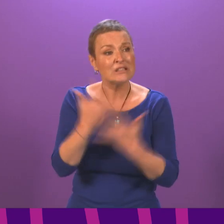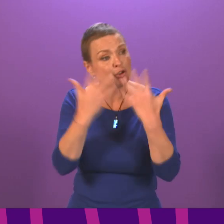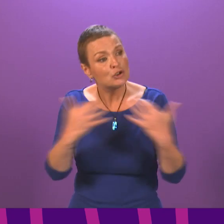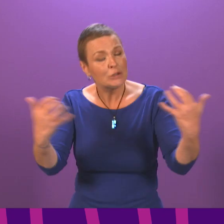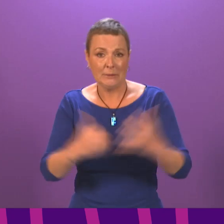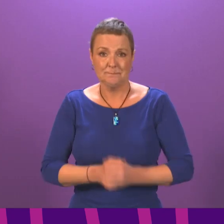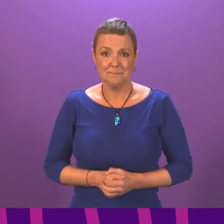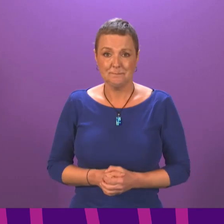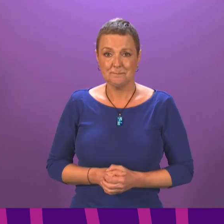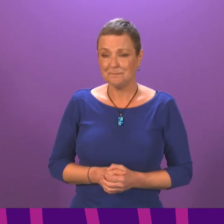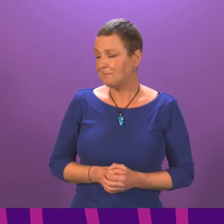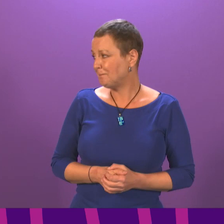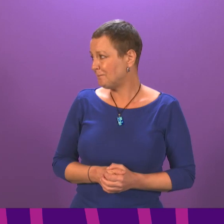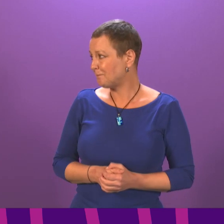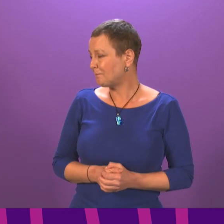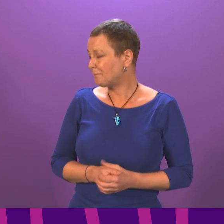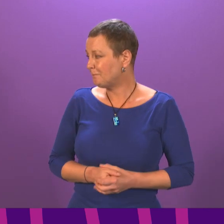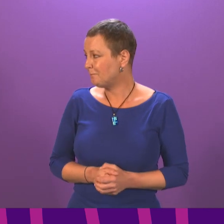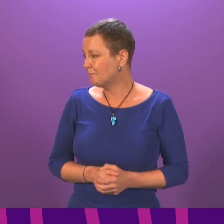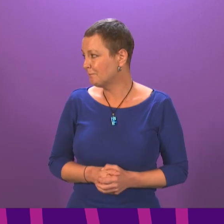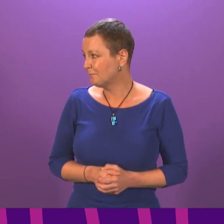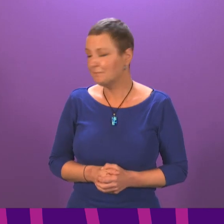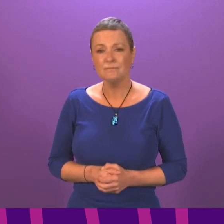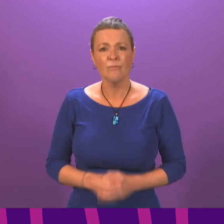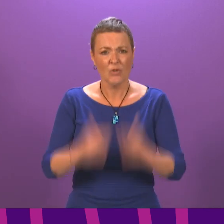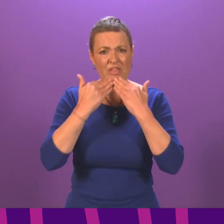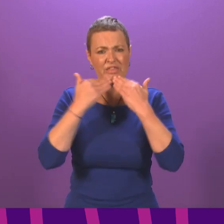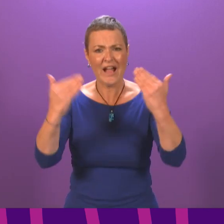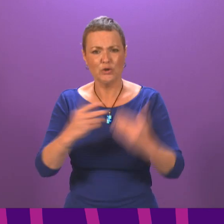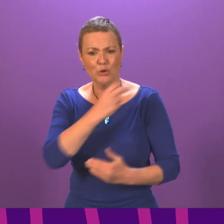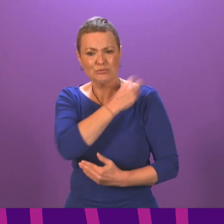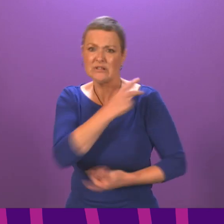Fly-tipping Alexander Stewart (Mid Scotland and Fife)